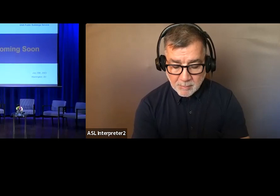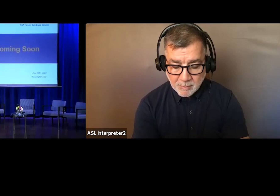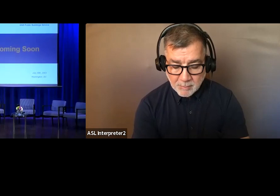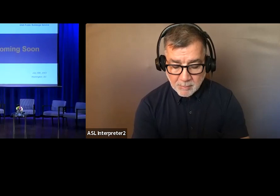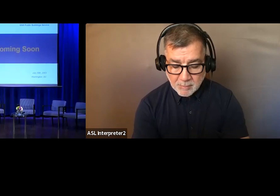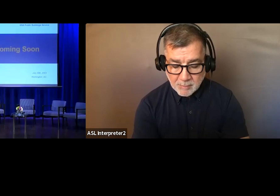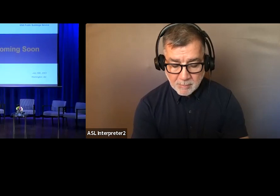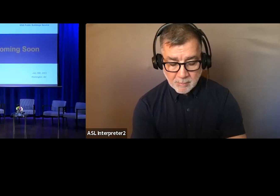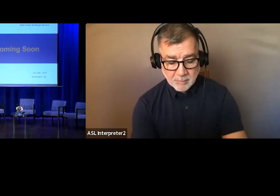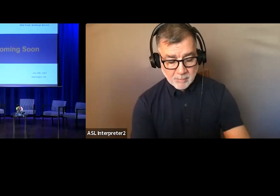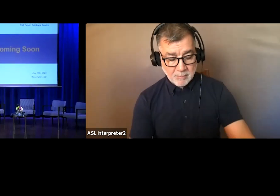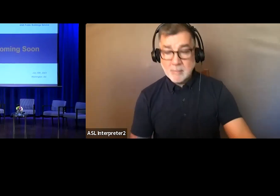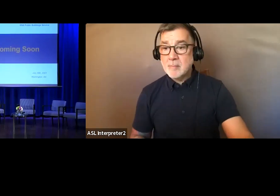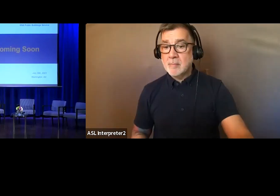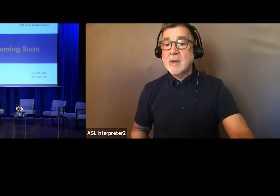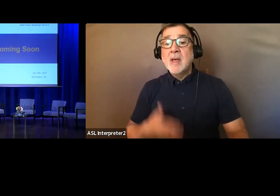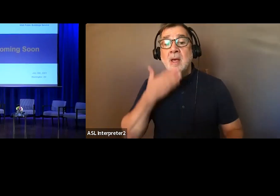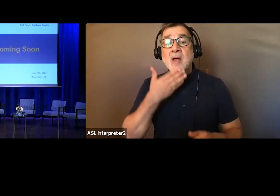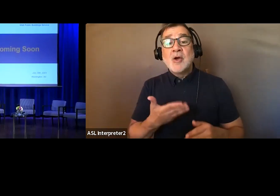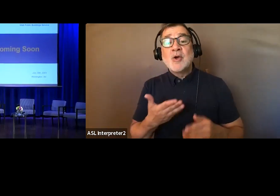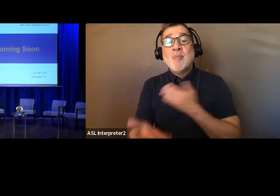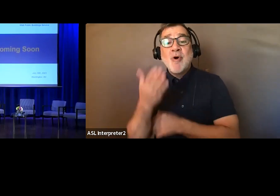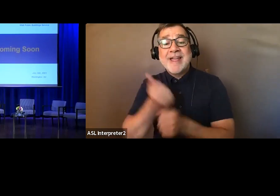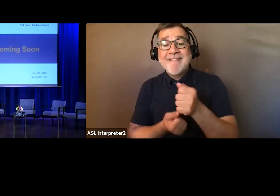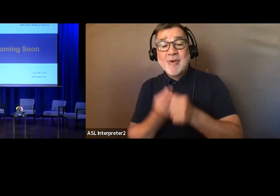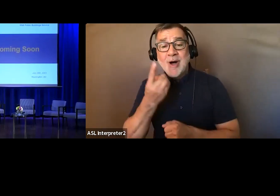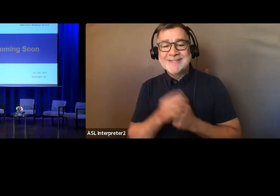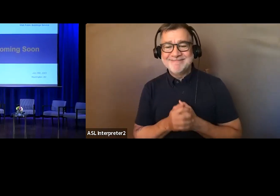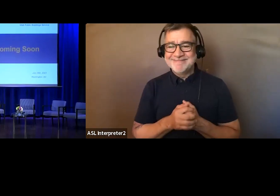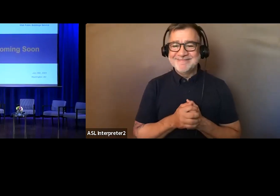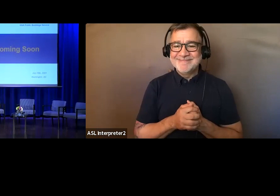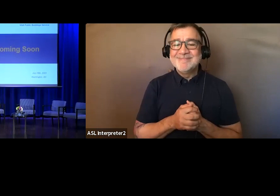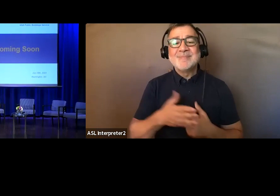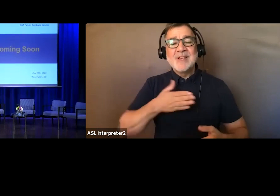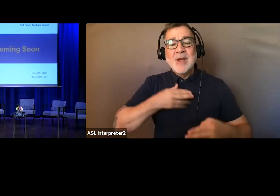Good morning, everybody. Can you hear me? Sorry about that. My name is Chris Javis.